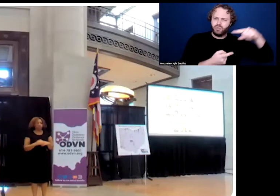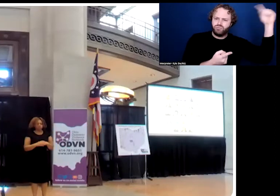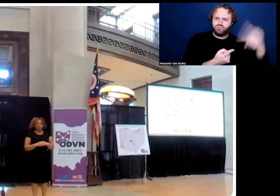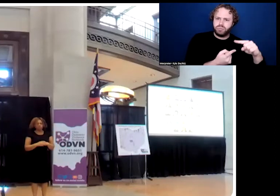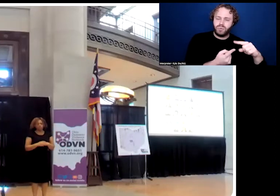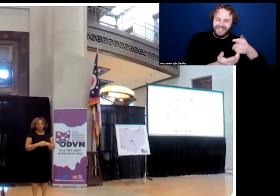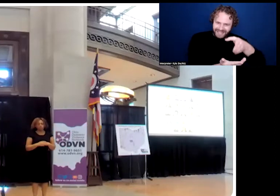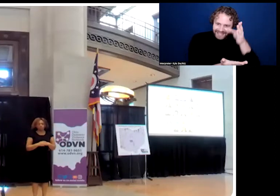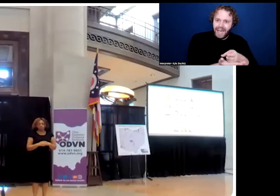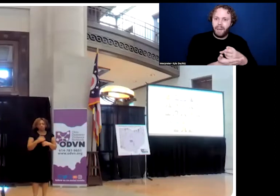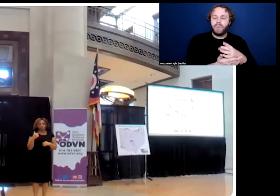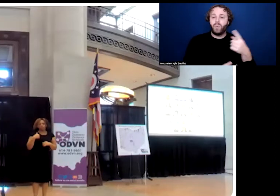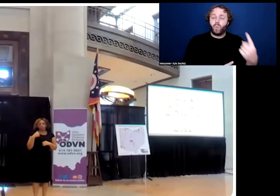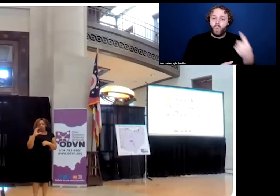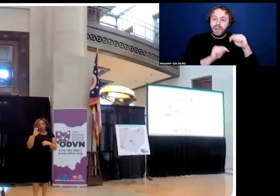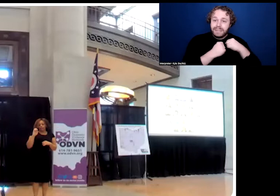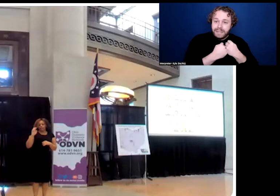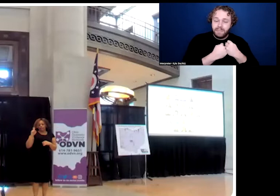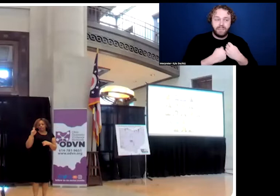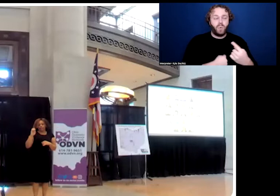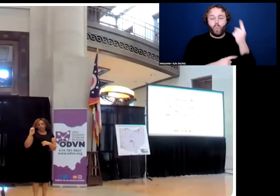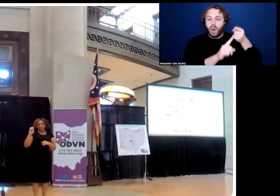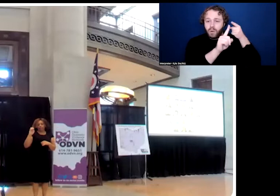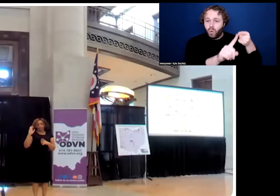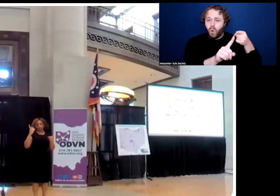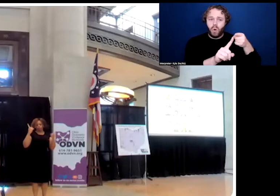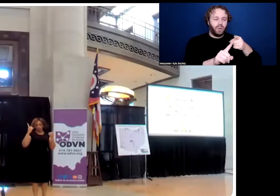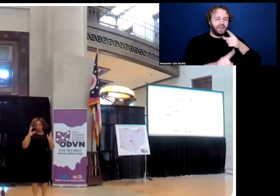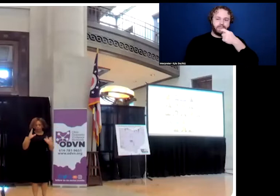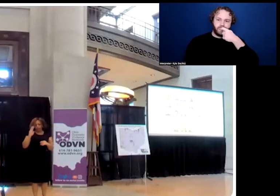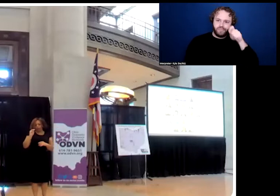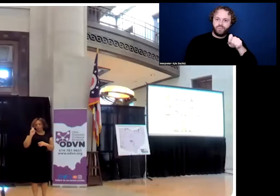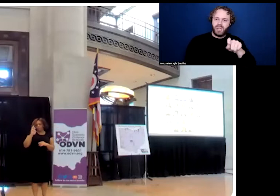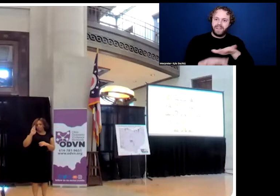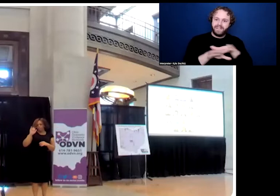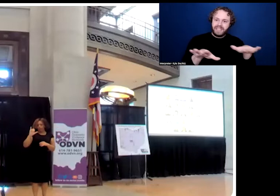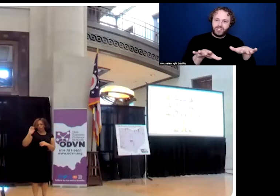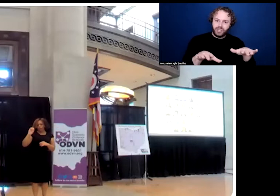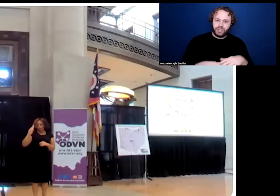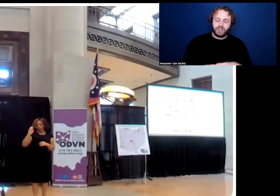ODVN executive director Mary O’Doherty and staff at ODVN. Wow.